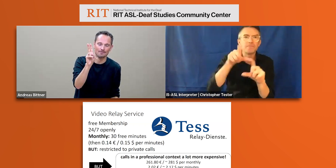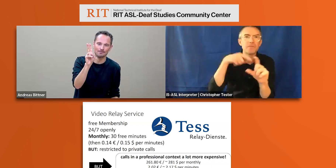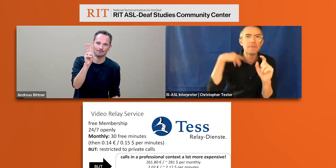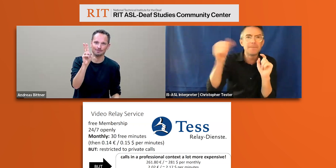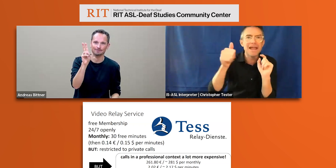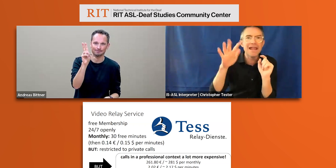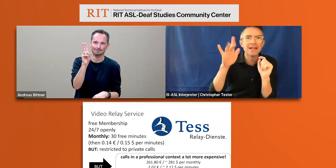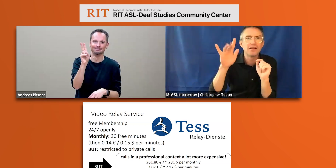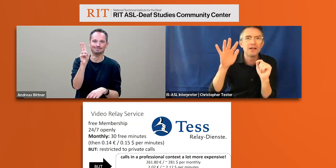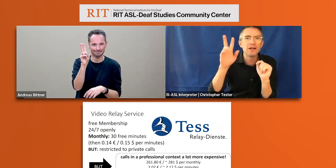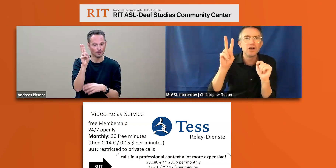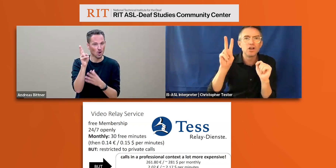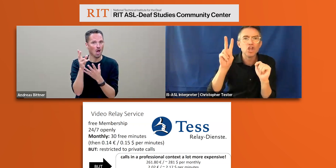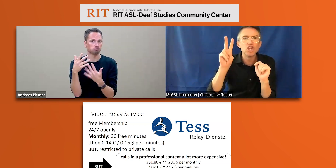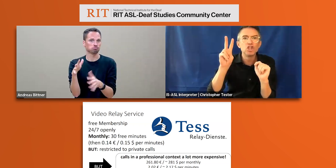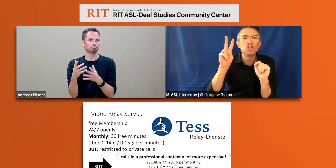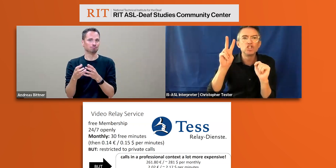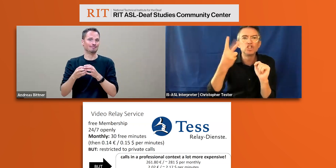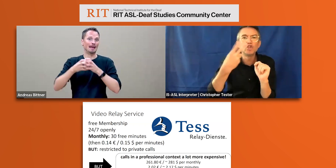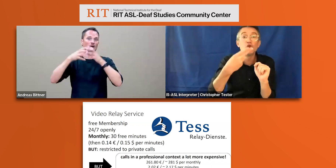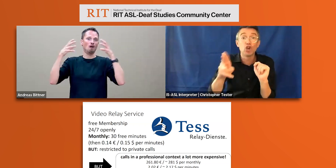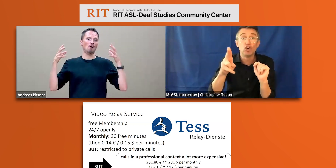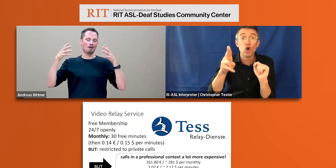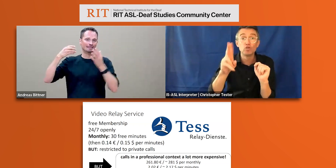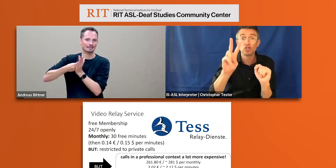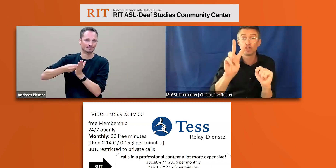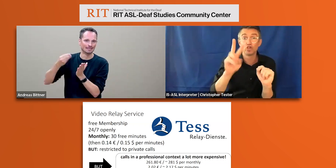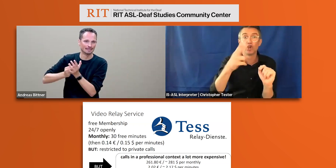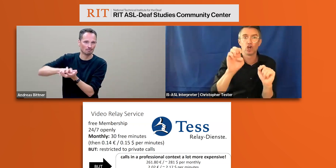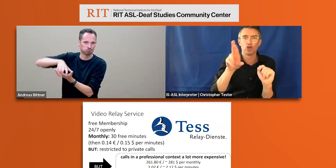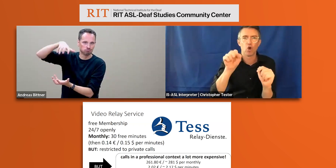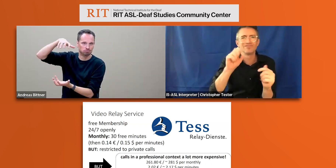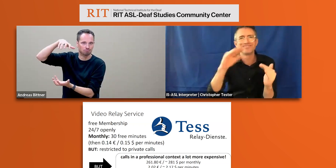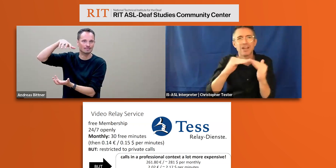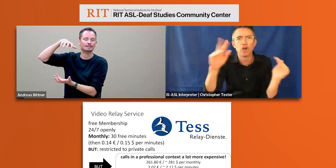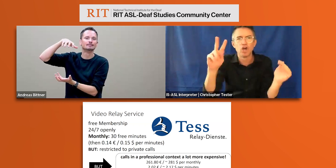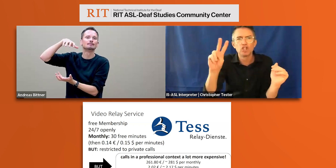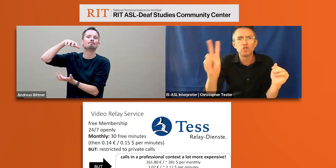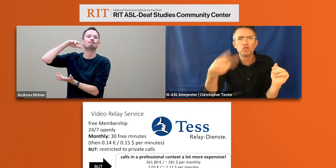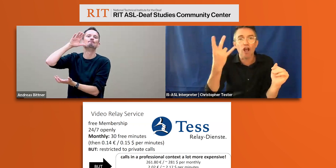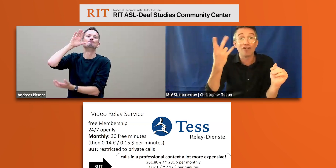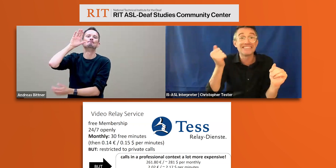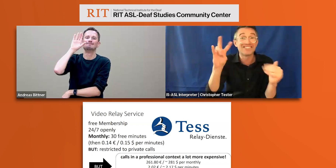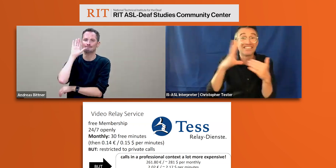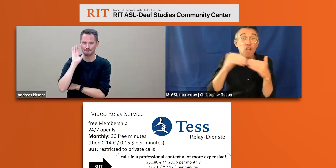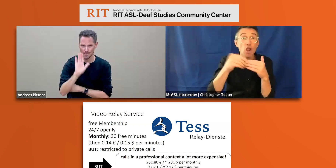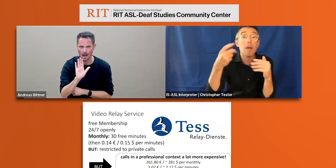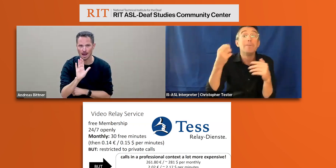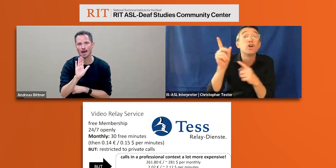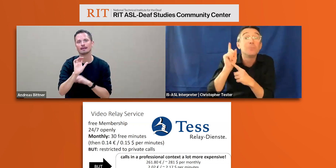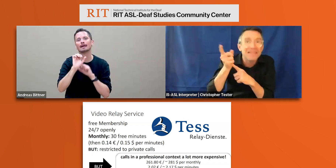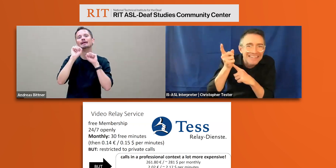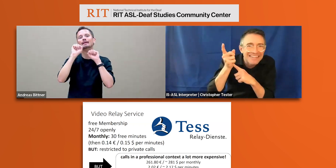So, there's a monthly fee plus there's a 2.02 euro fee,